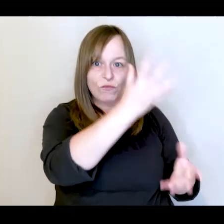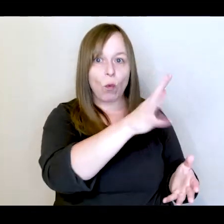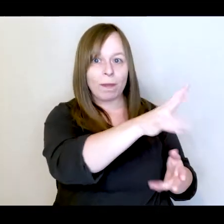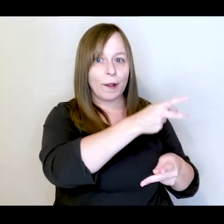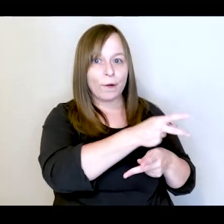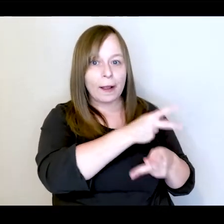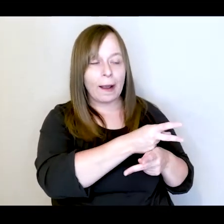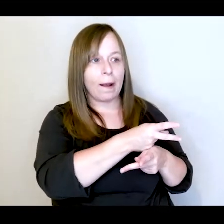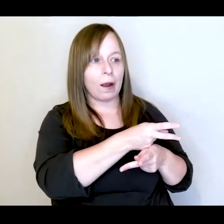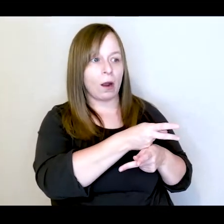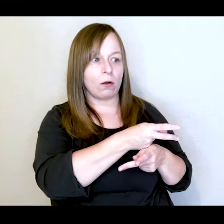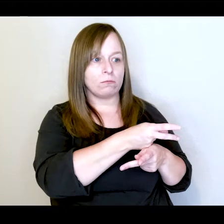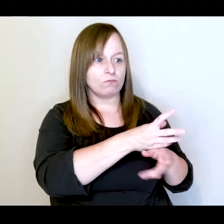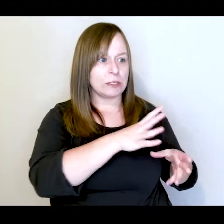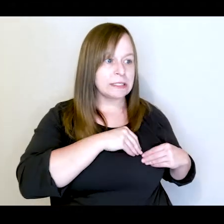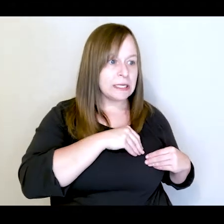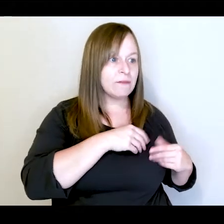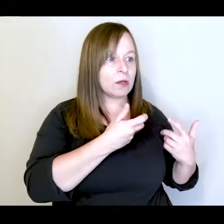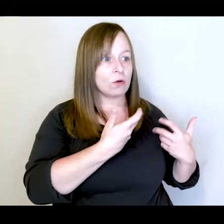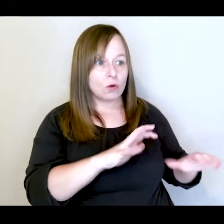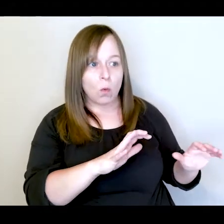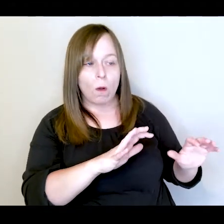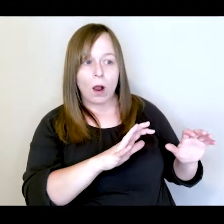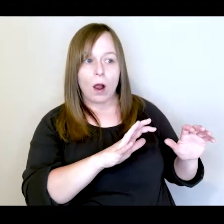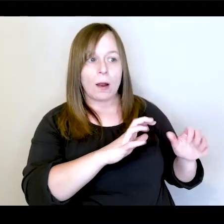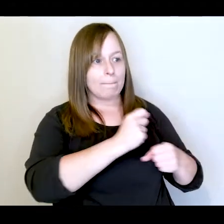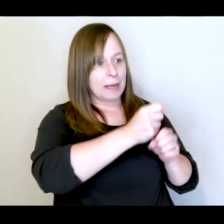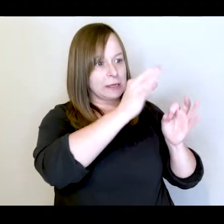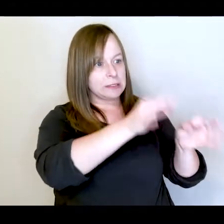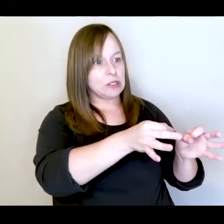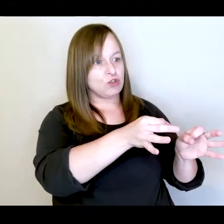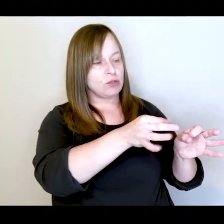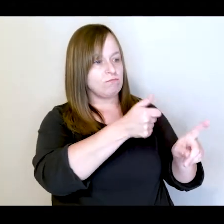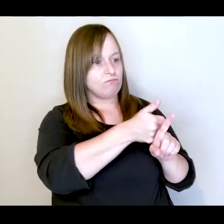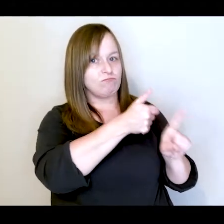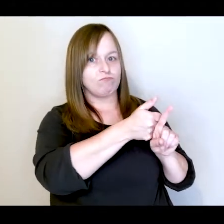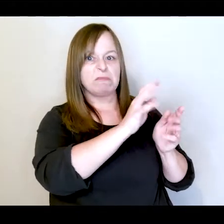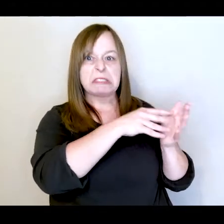of the care he or she is receiving, to make decisions about his or her